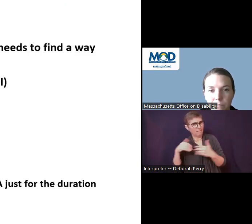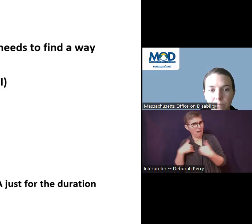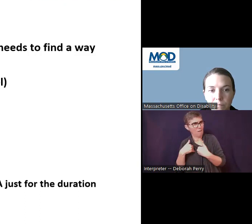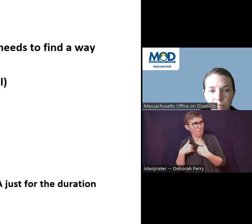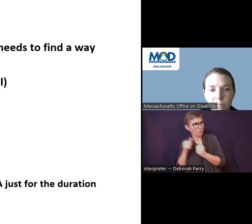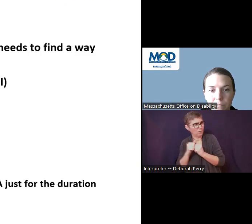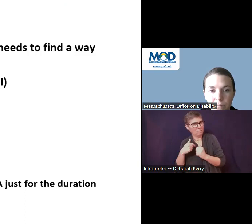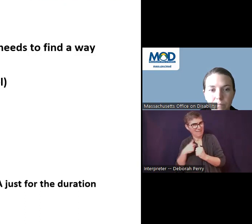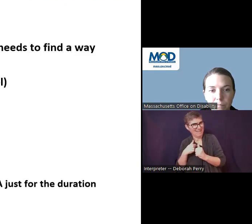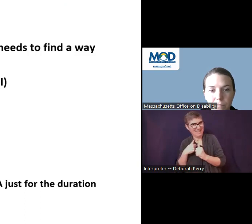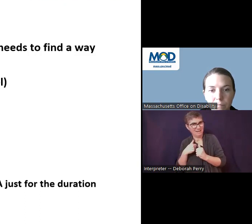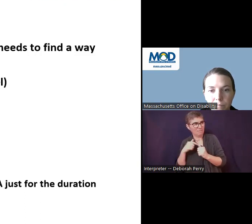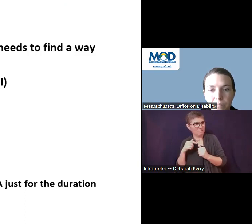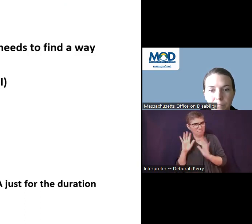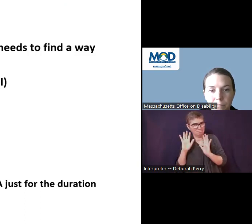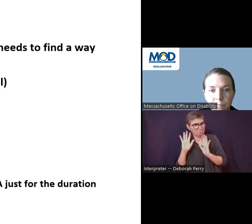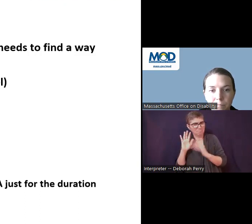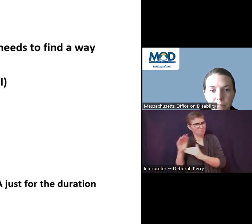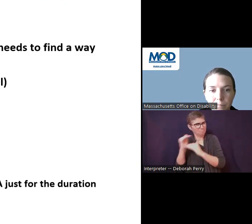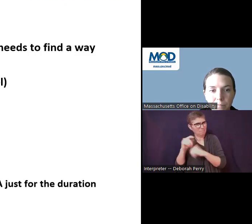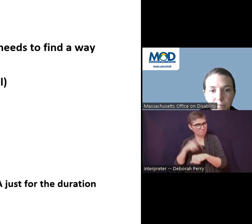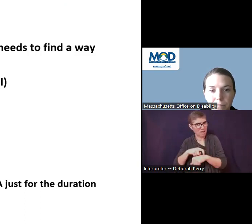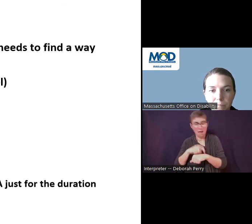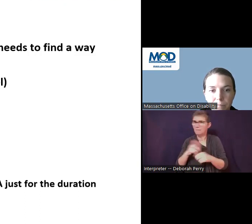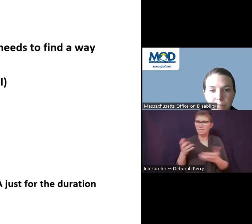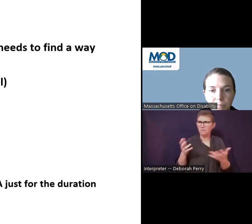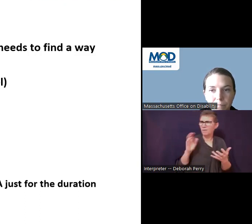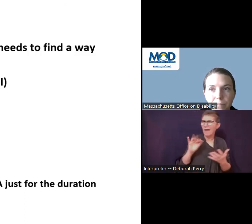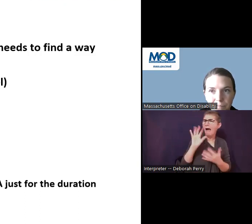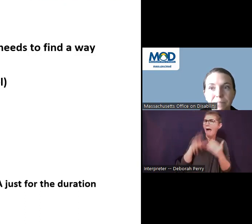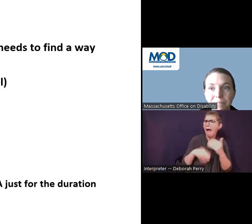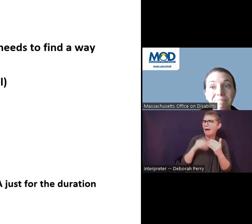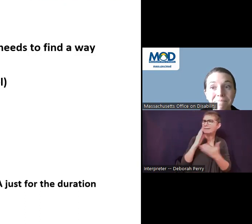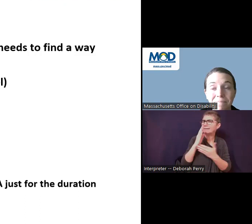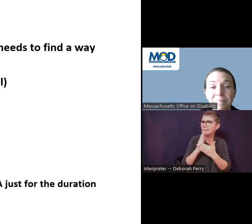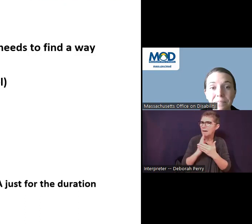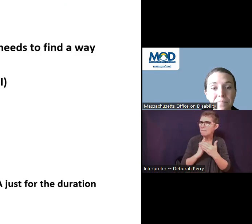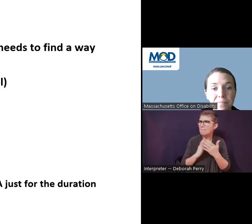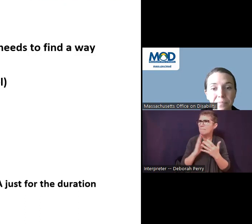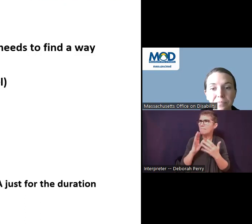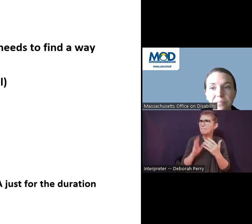or something like that so I just wanted to add those as some kind of additional like